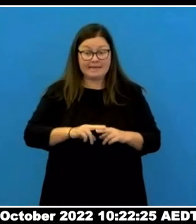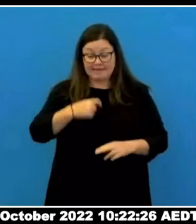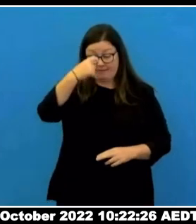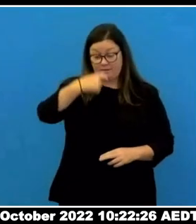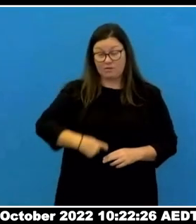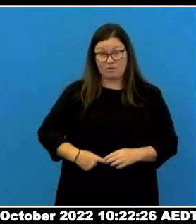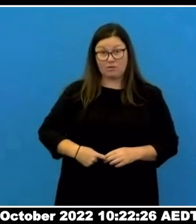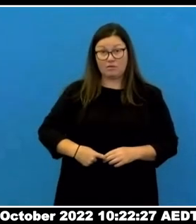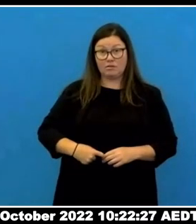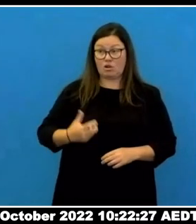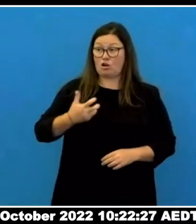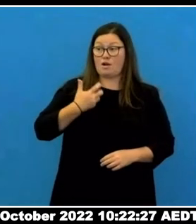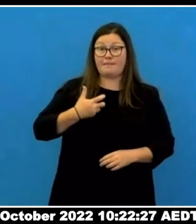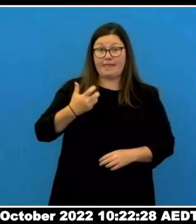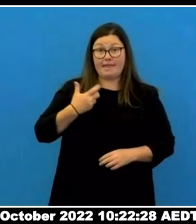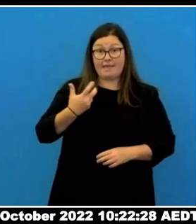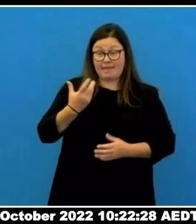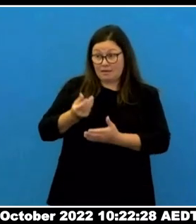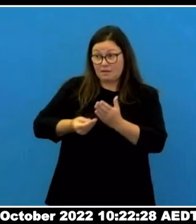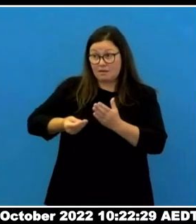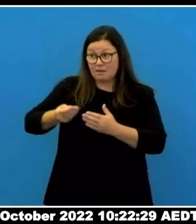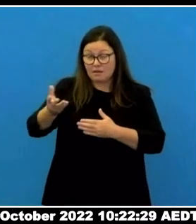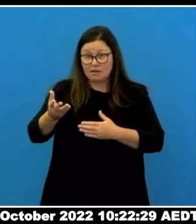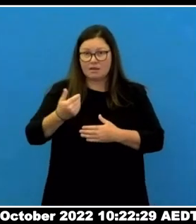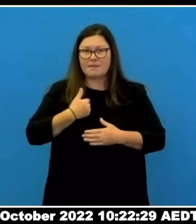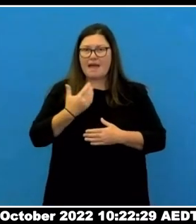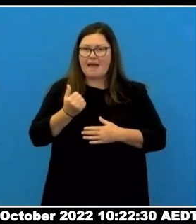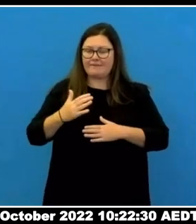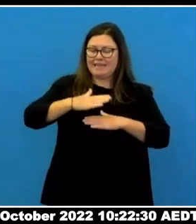if they have intersectional experiences of discrimination?